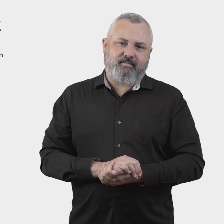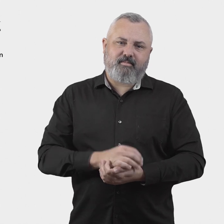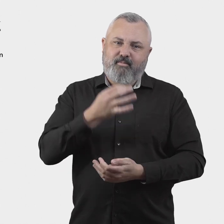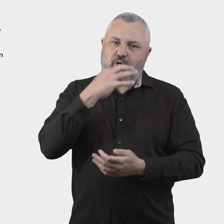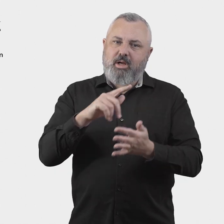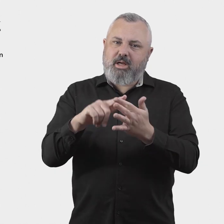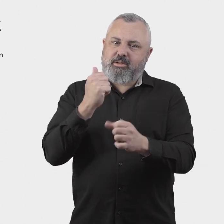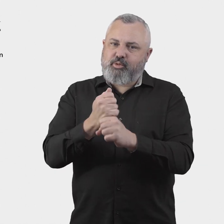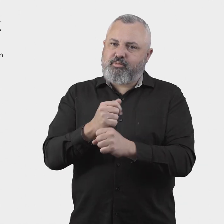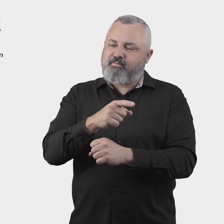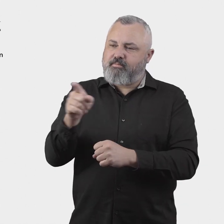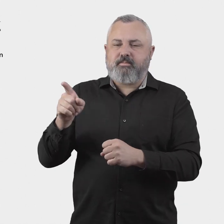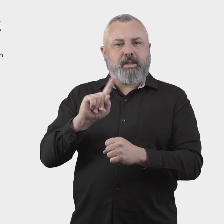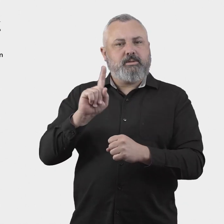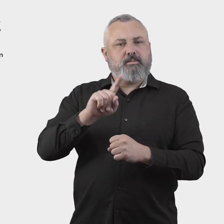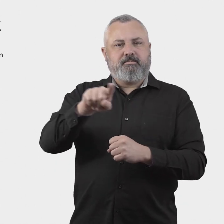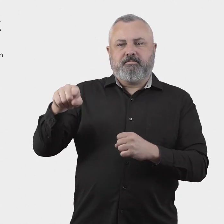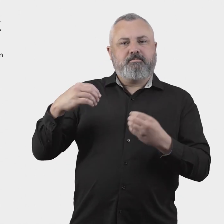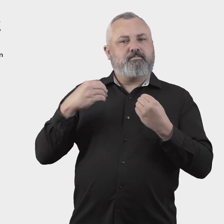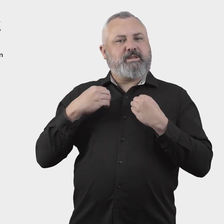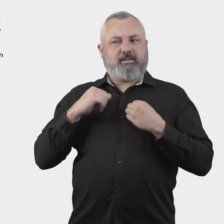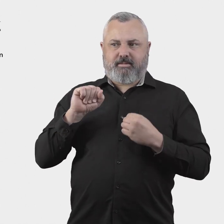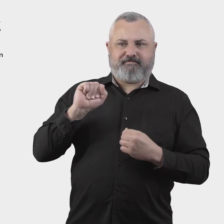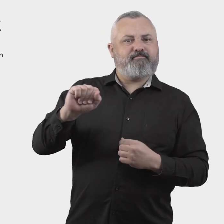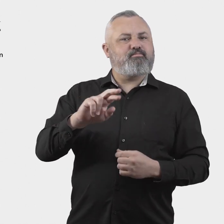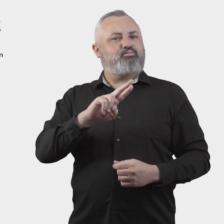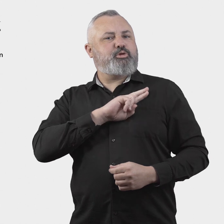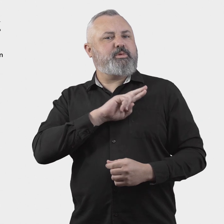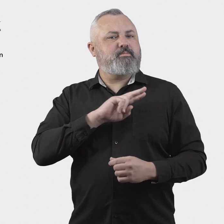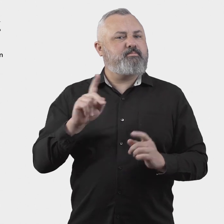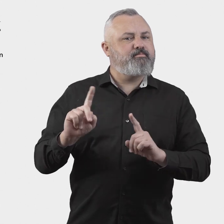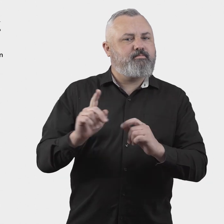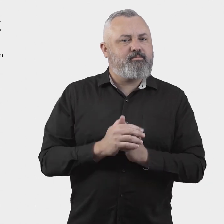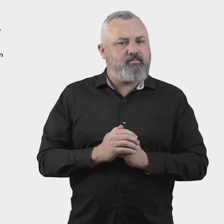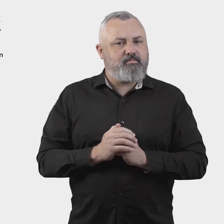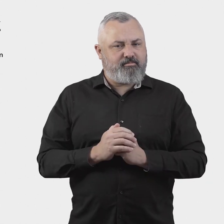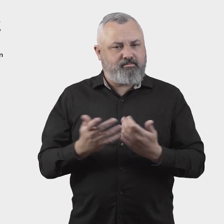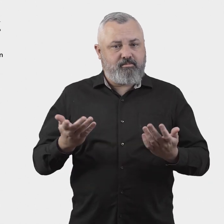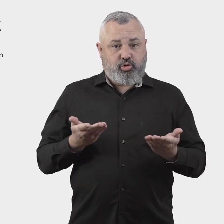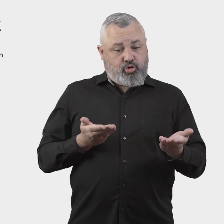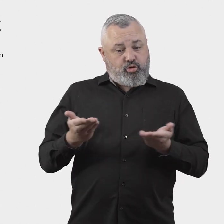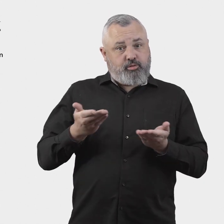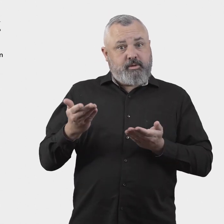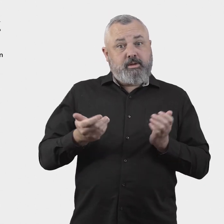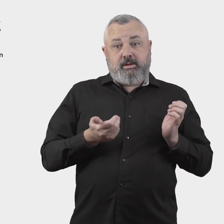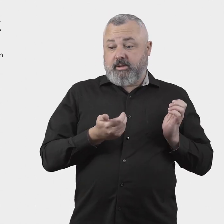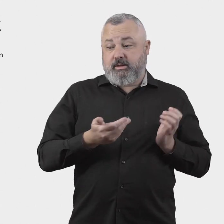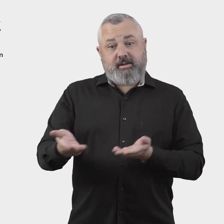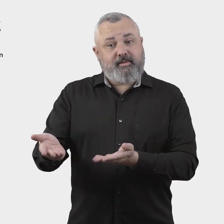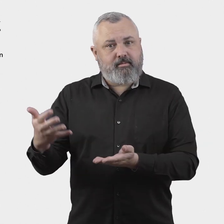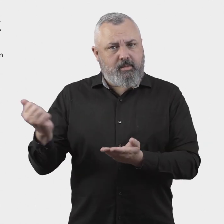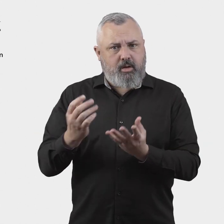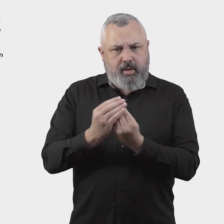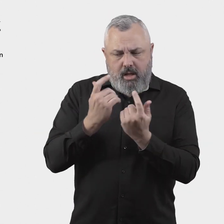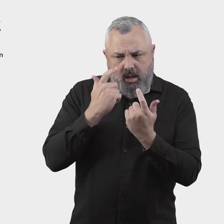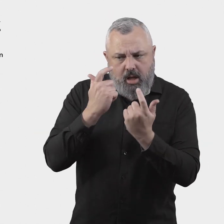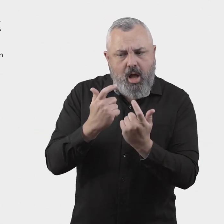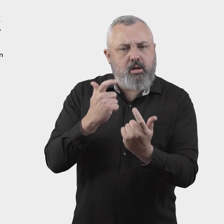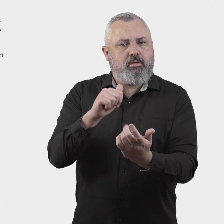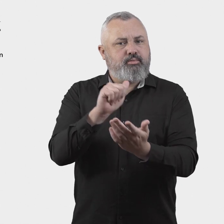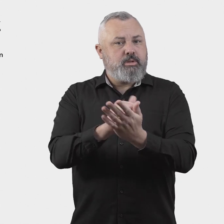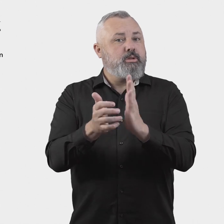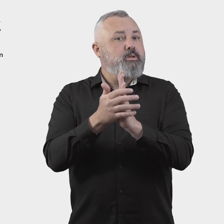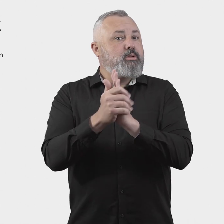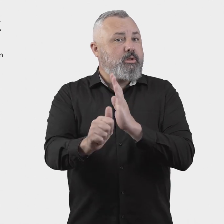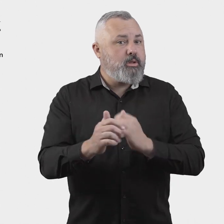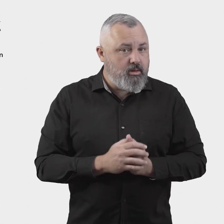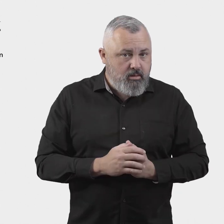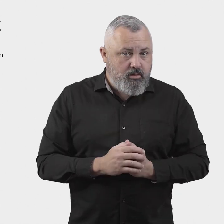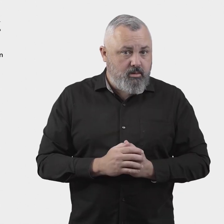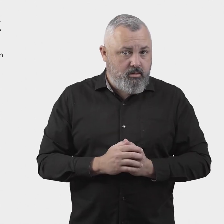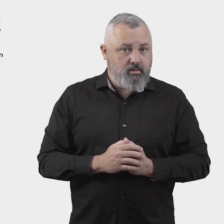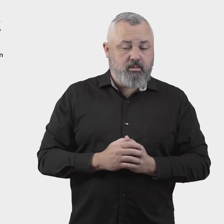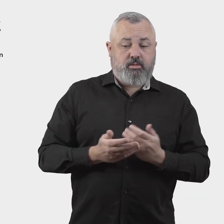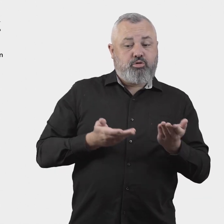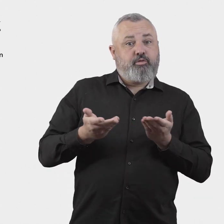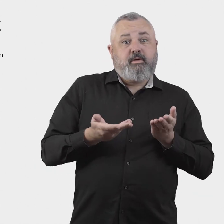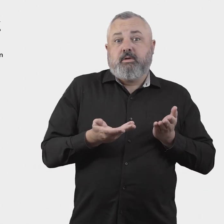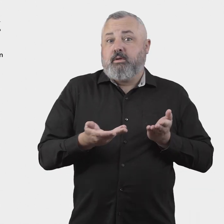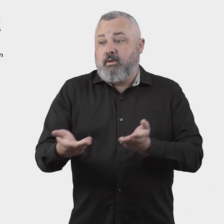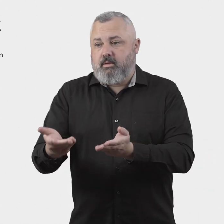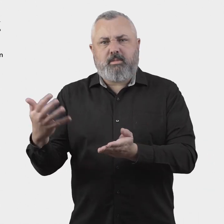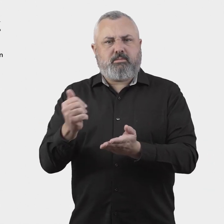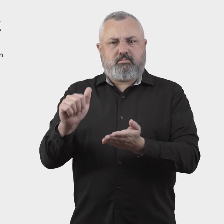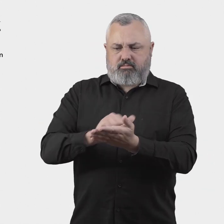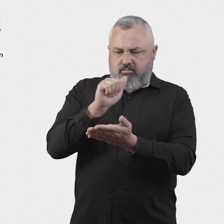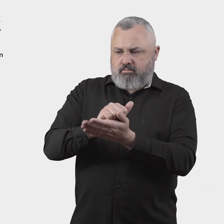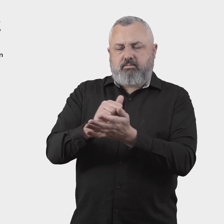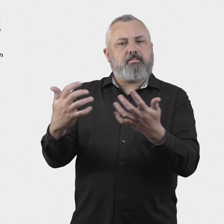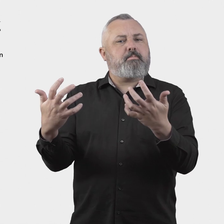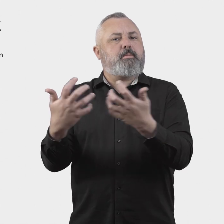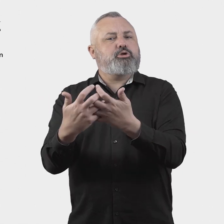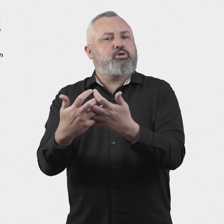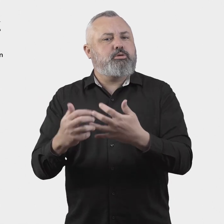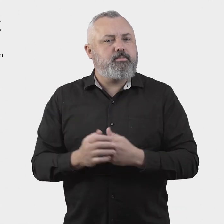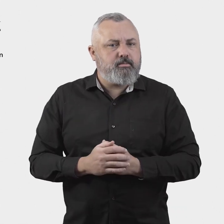For example, the ACL contains guarantees that services will be rendered with due care and skill, be fit for purpose, and